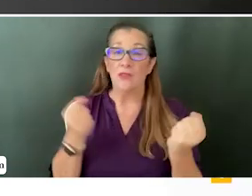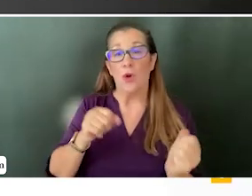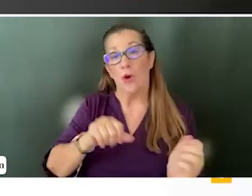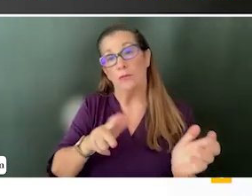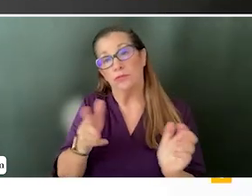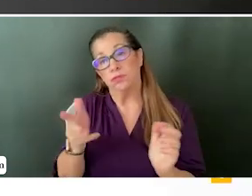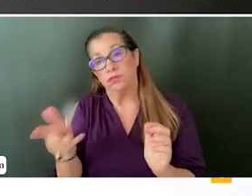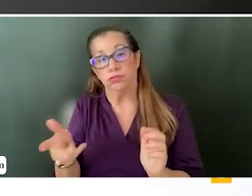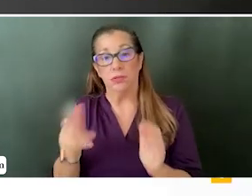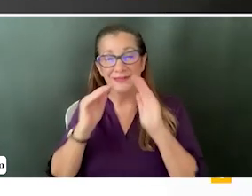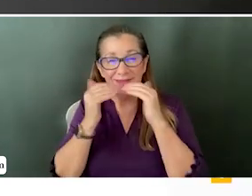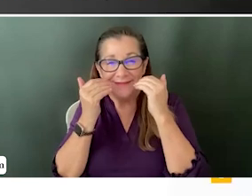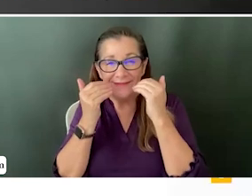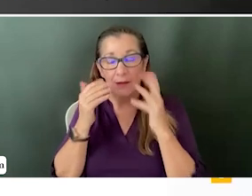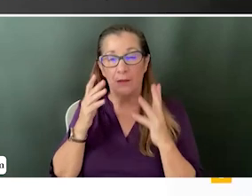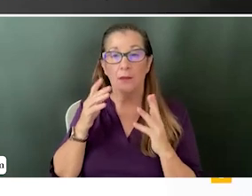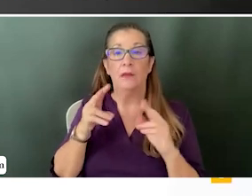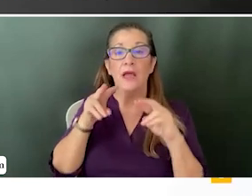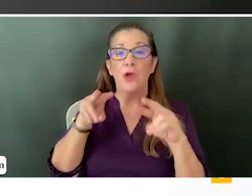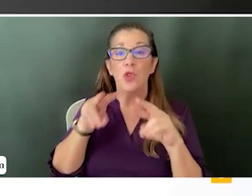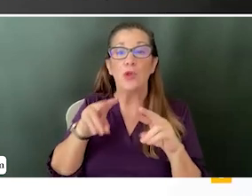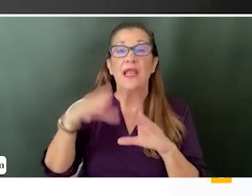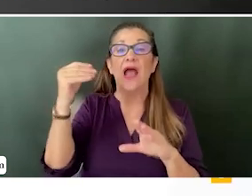They're smirking and looking intently out the windshield.